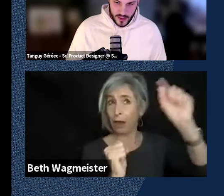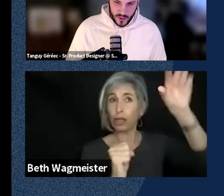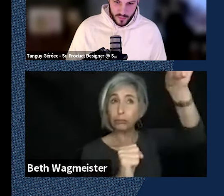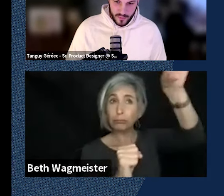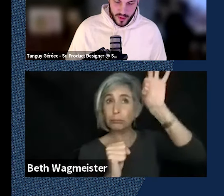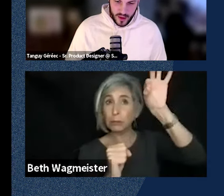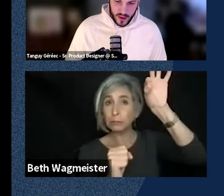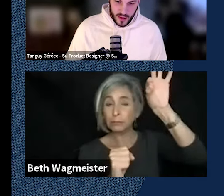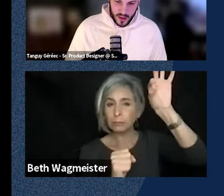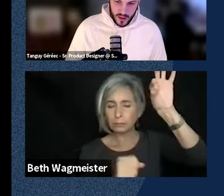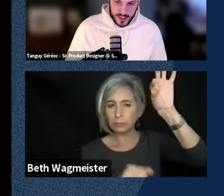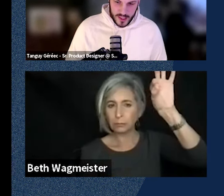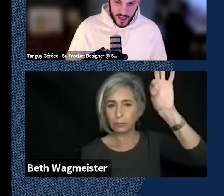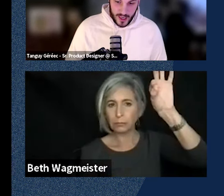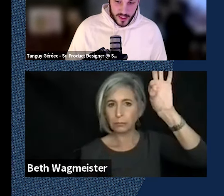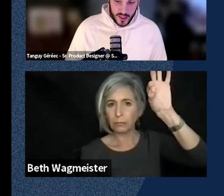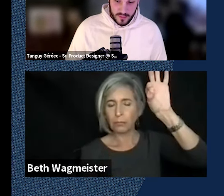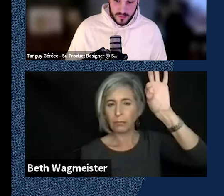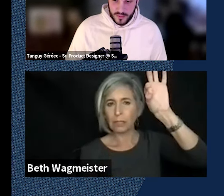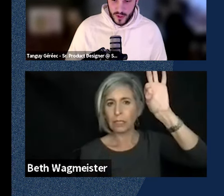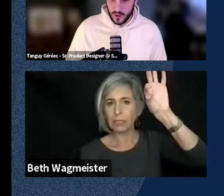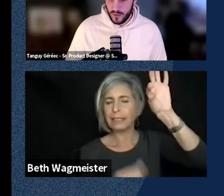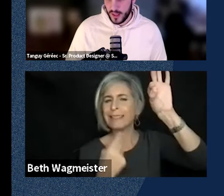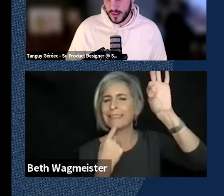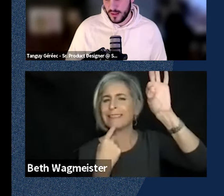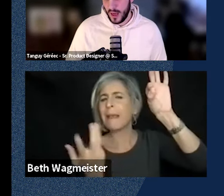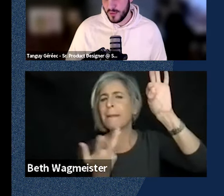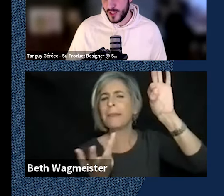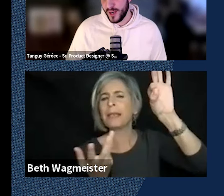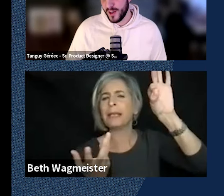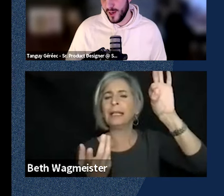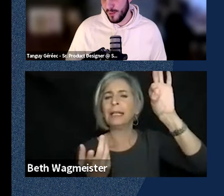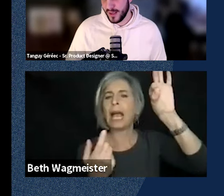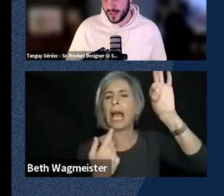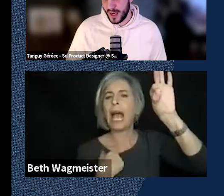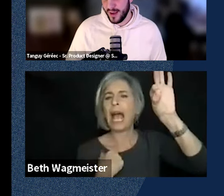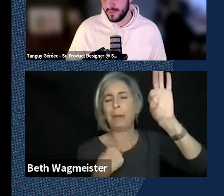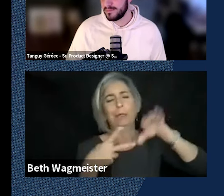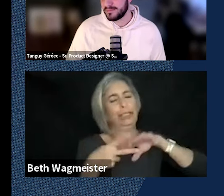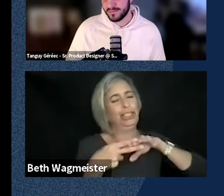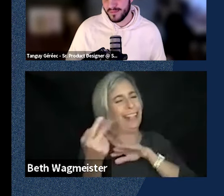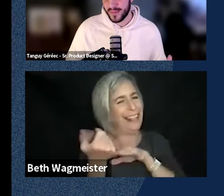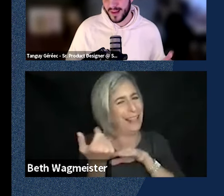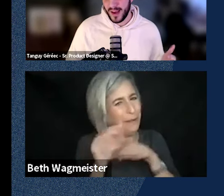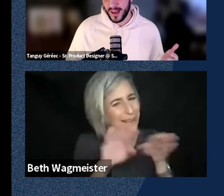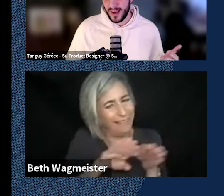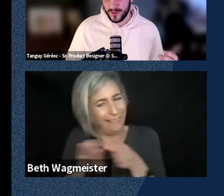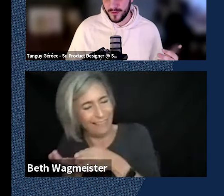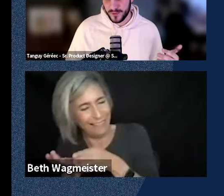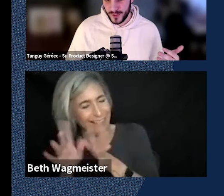So let's say actually, you know, that's I'm cheating a little bit because I, I kind of